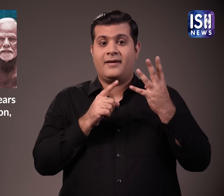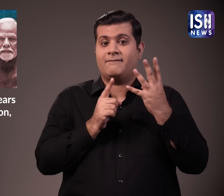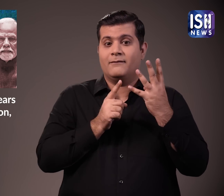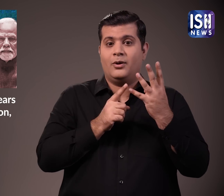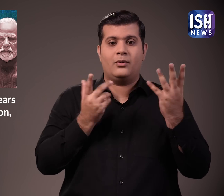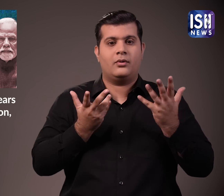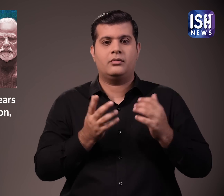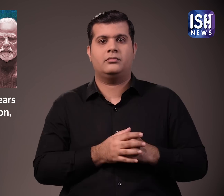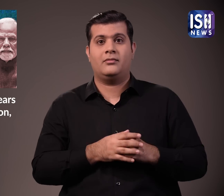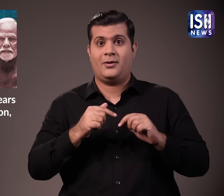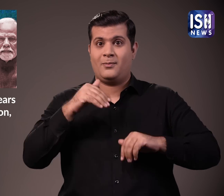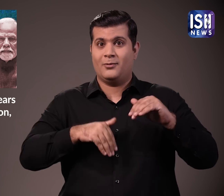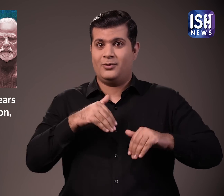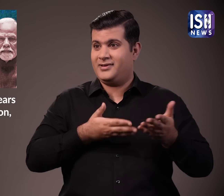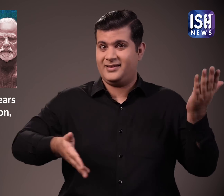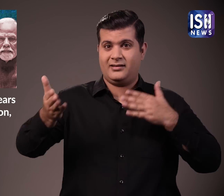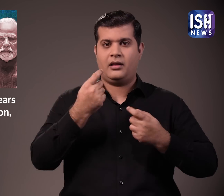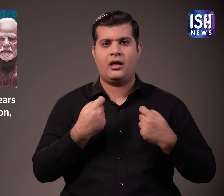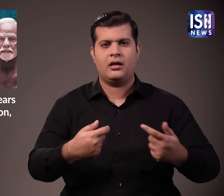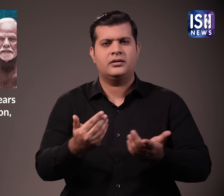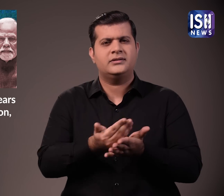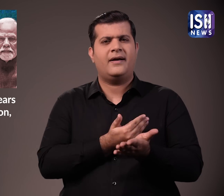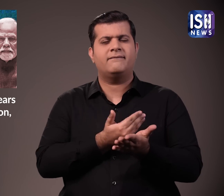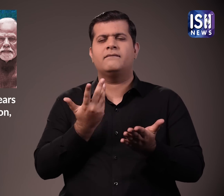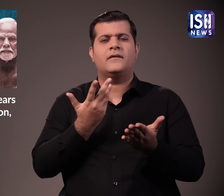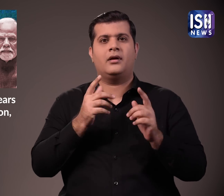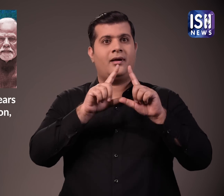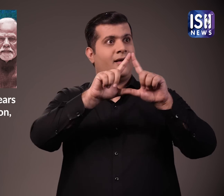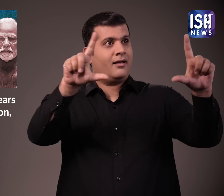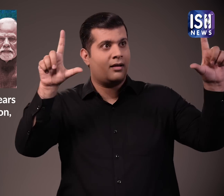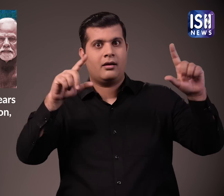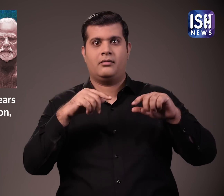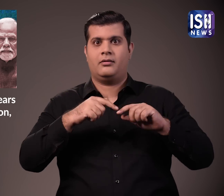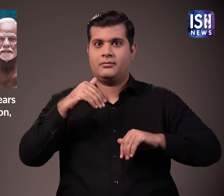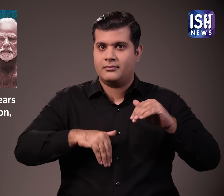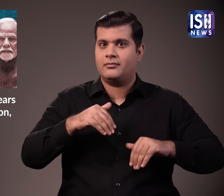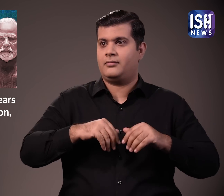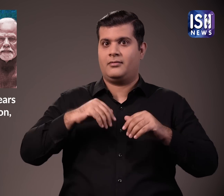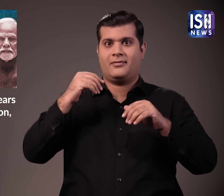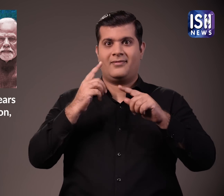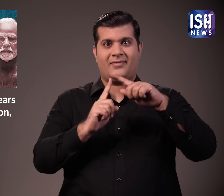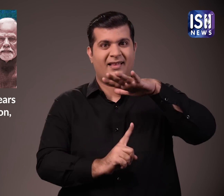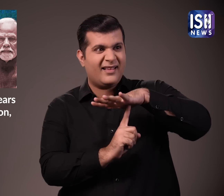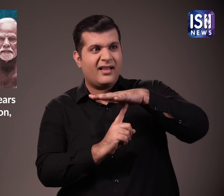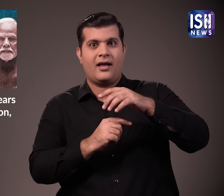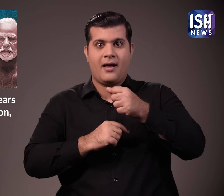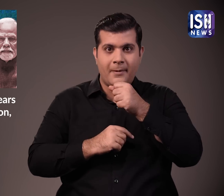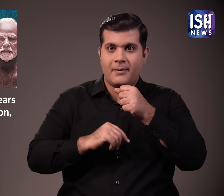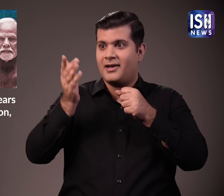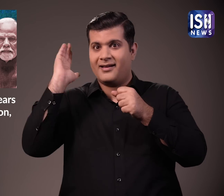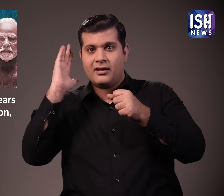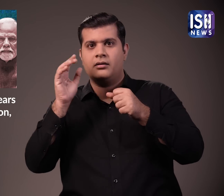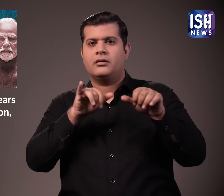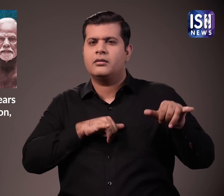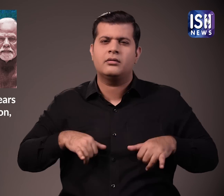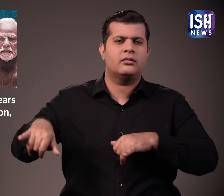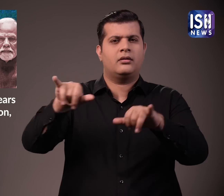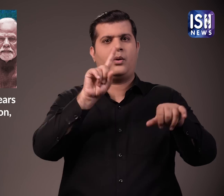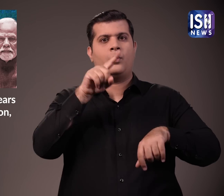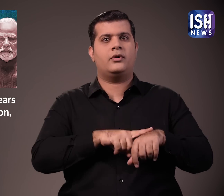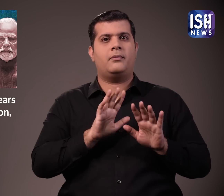4. Political parties save money with unified & closer political campaigns